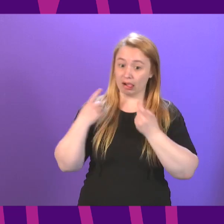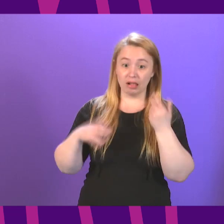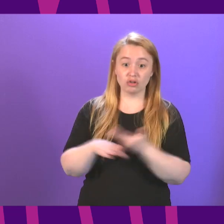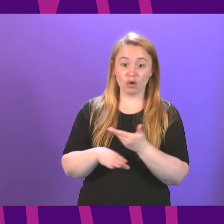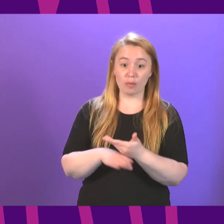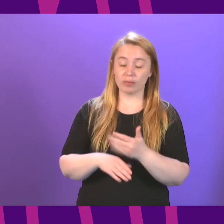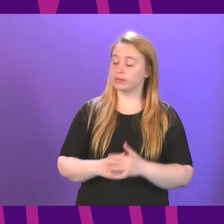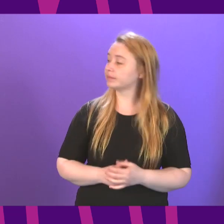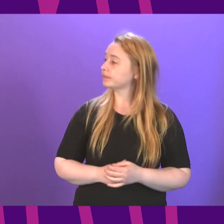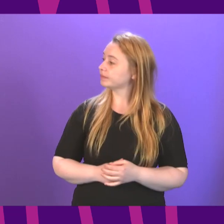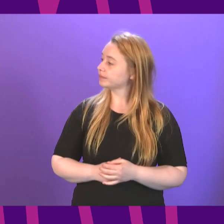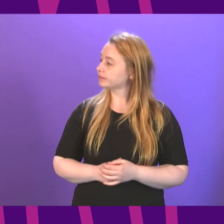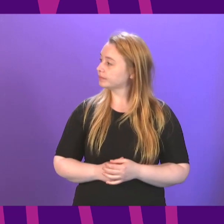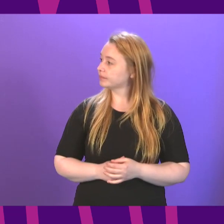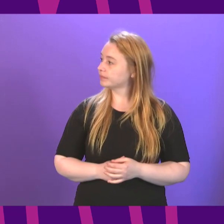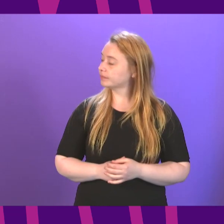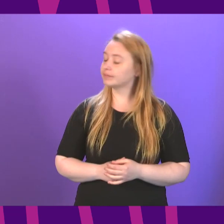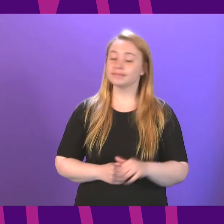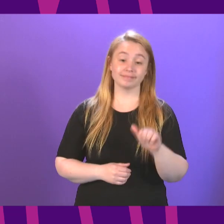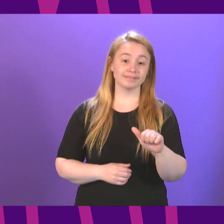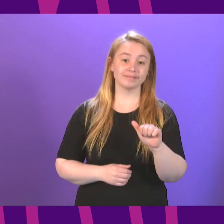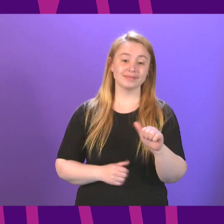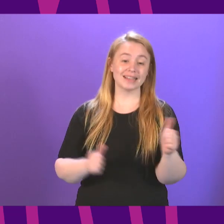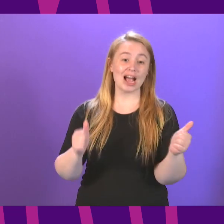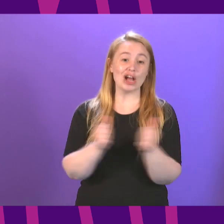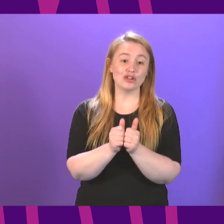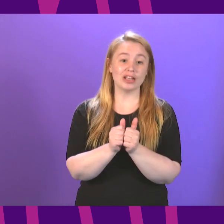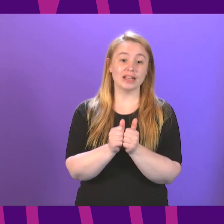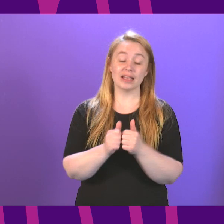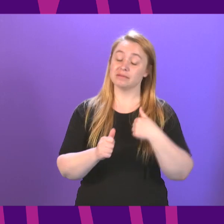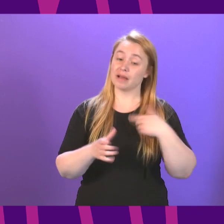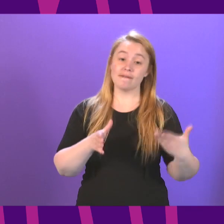Yes, I agree wholeheartedly with Sandra White. As long as I am First Minister, there will be no